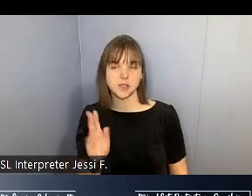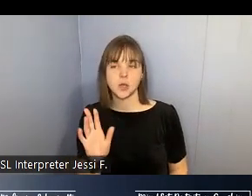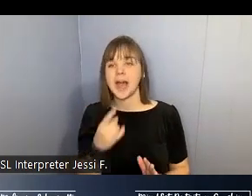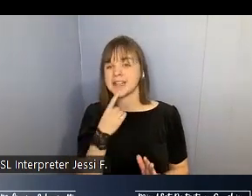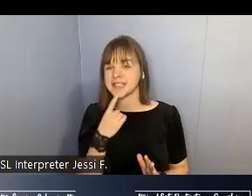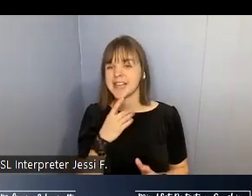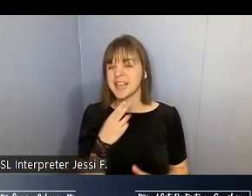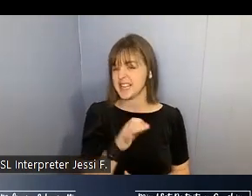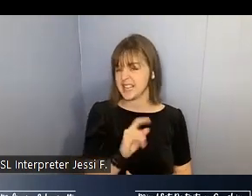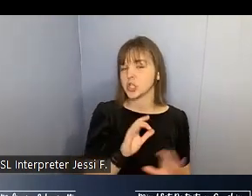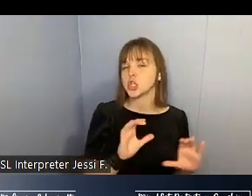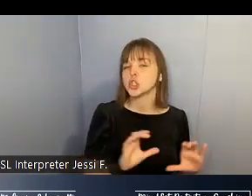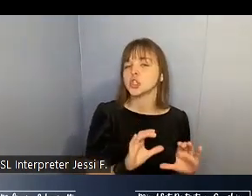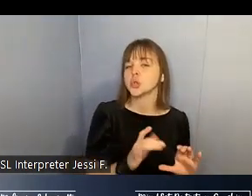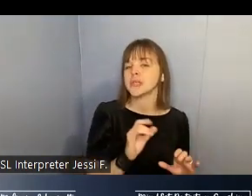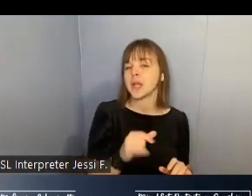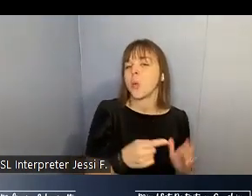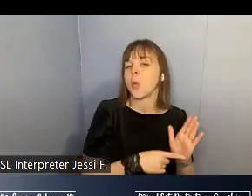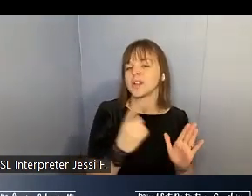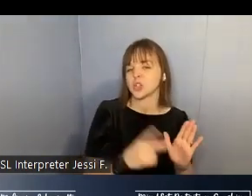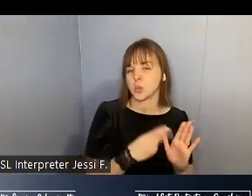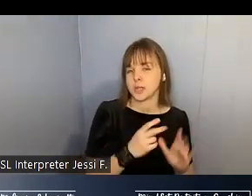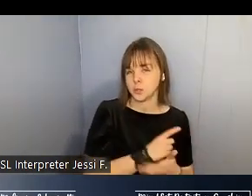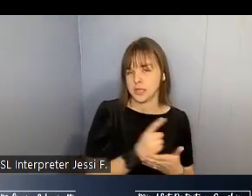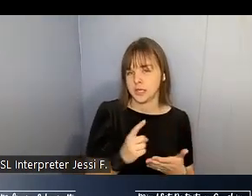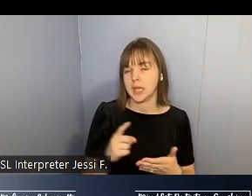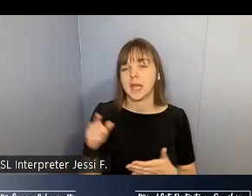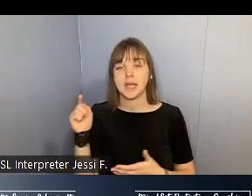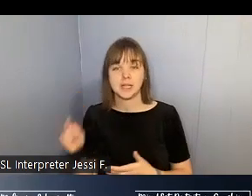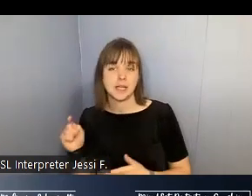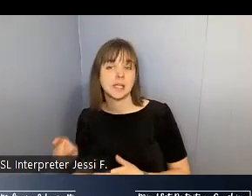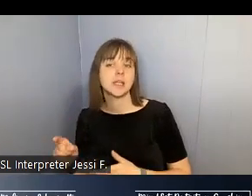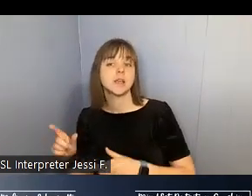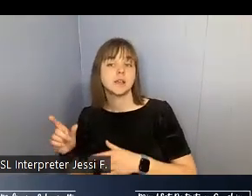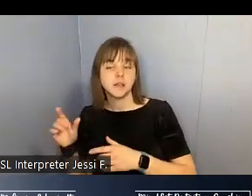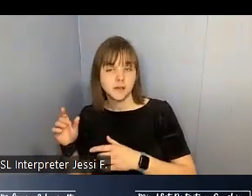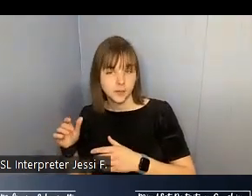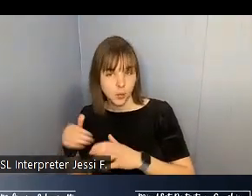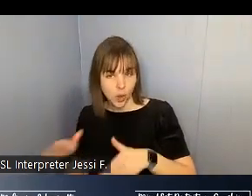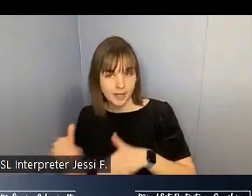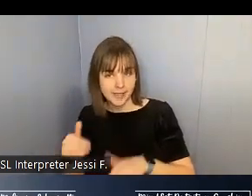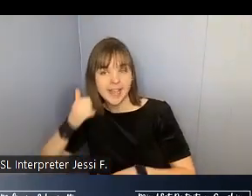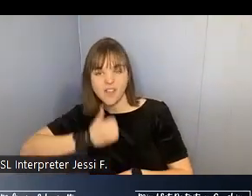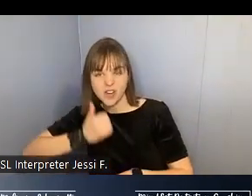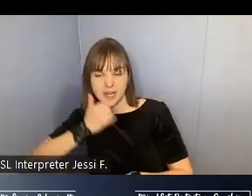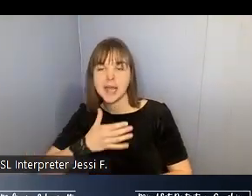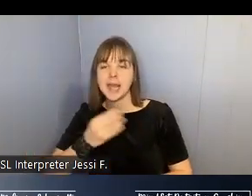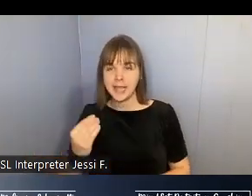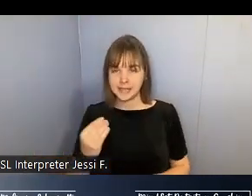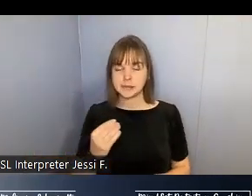Get your crock pot workout in, and then get into the strength training. You have to start to build and maintain the muscle. That's where you're going to make significant gains.